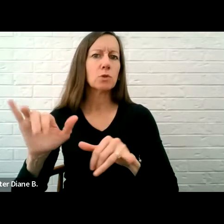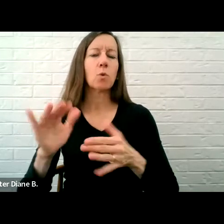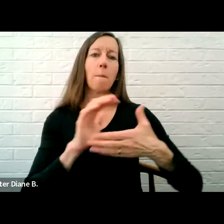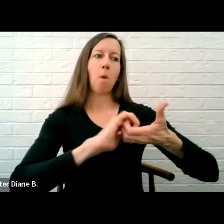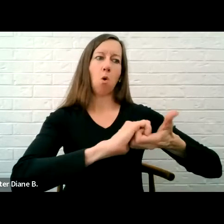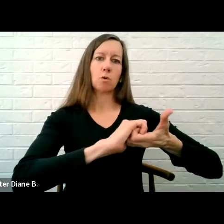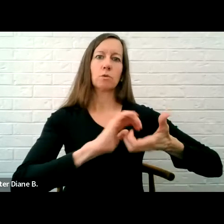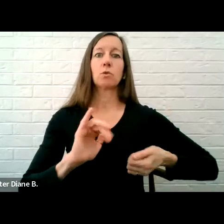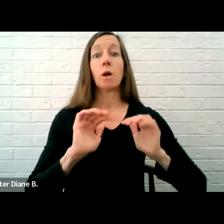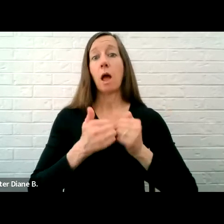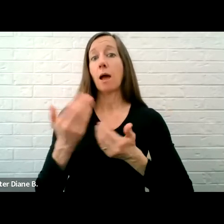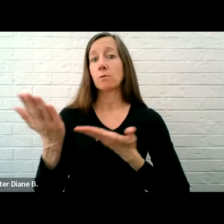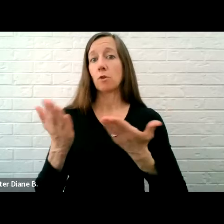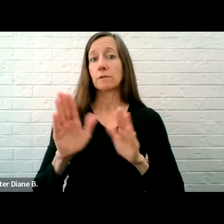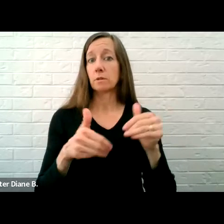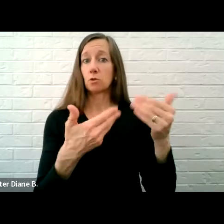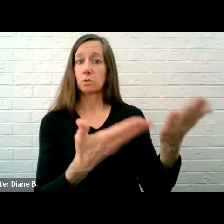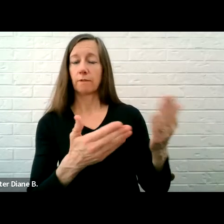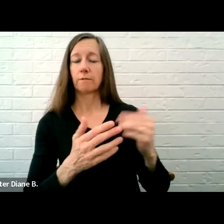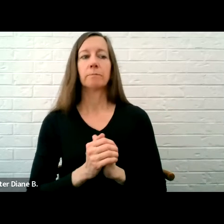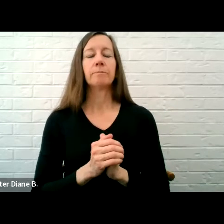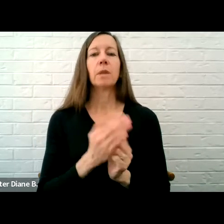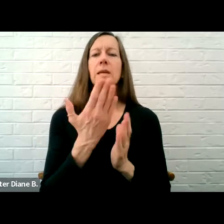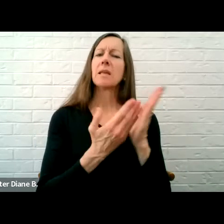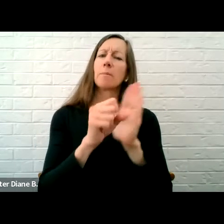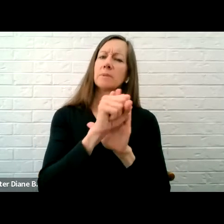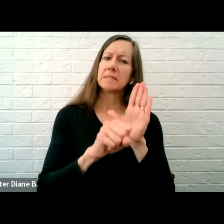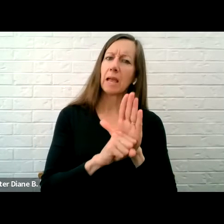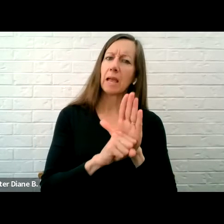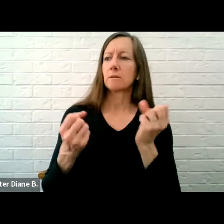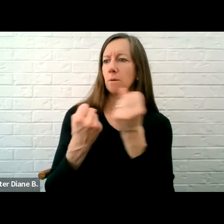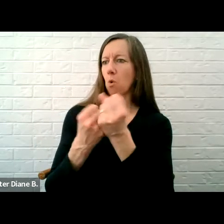And so, while with some States really supporting more individuals in their own home or family hub,